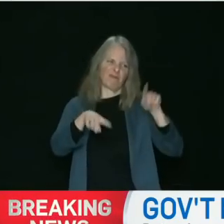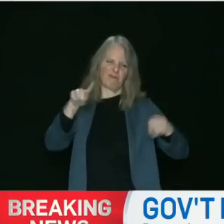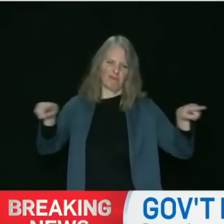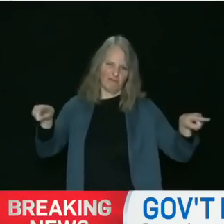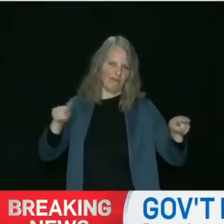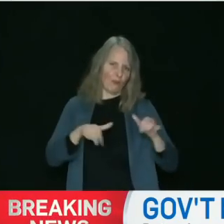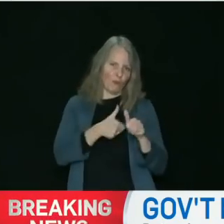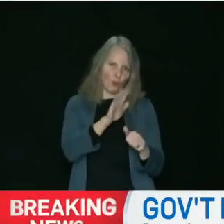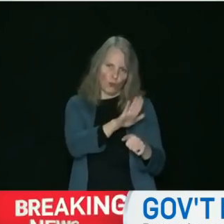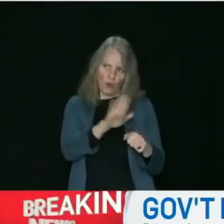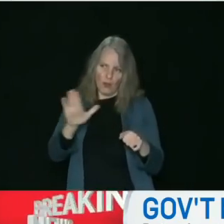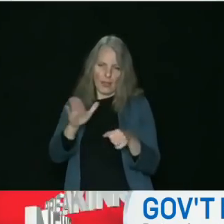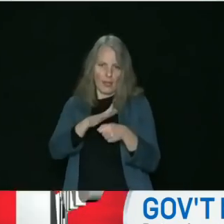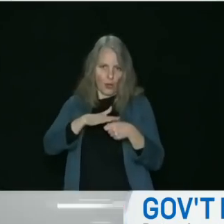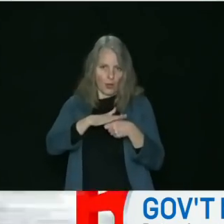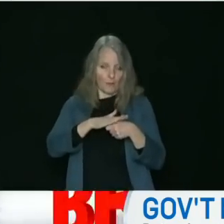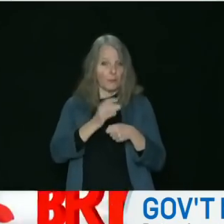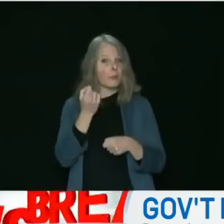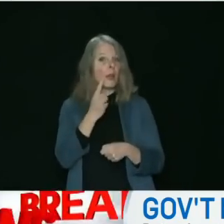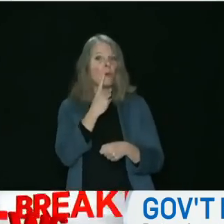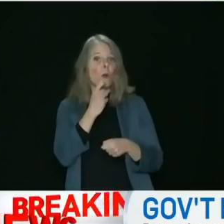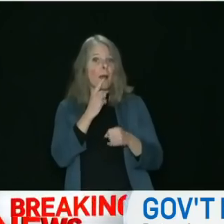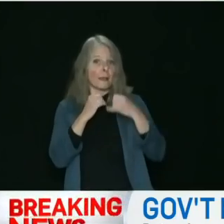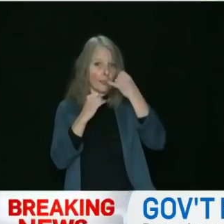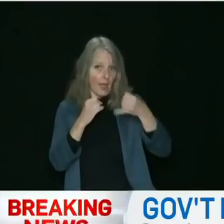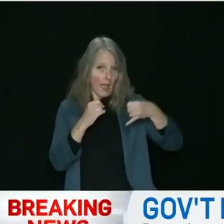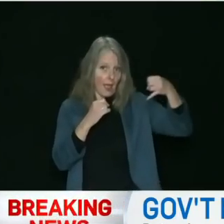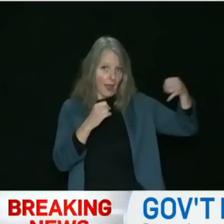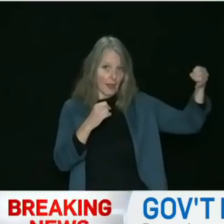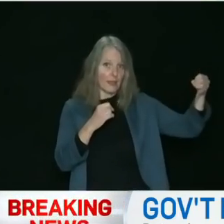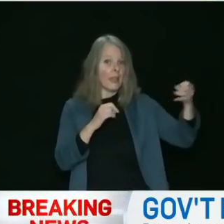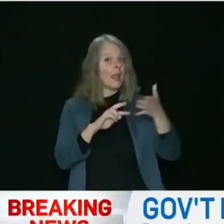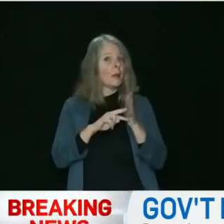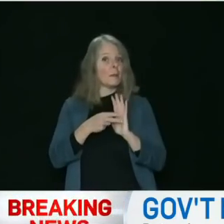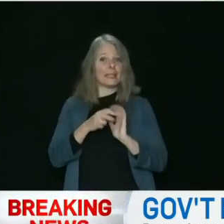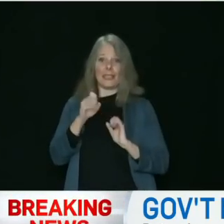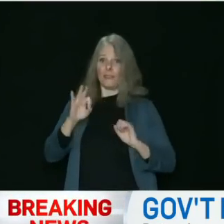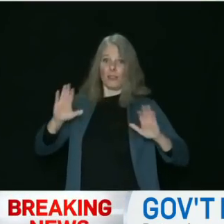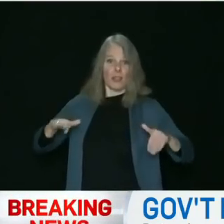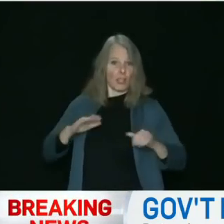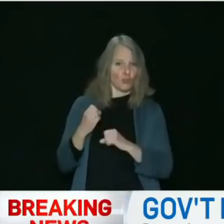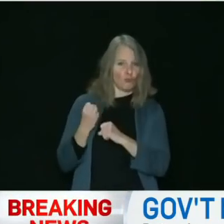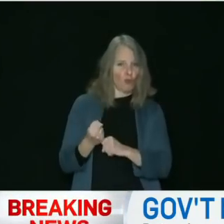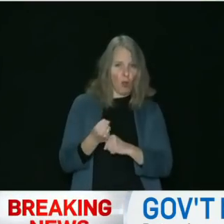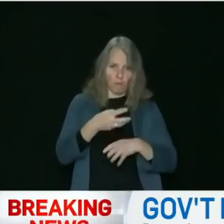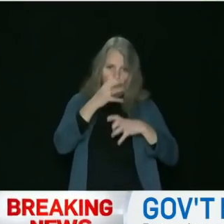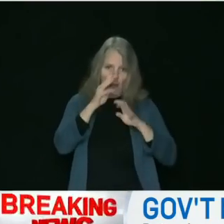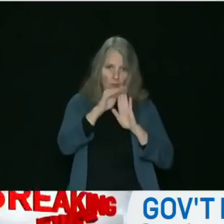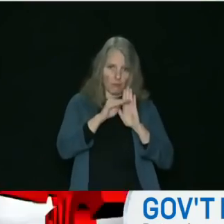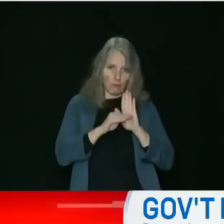SCENARIOS AND THE TIMING OF THE PEAK IS LIKELY TO VARY ACROSS